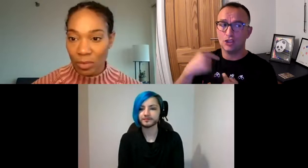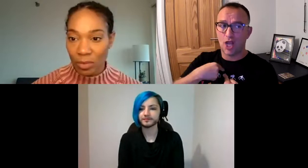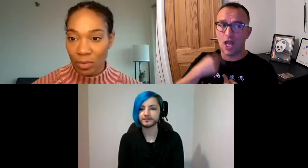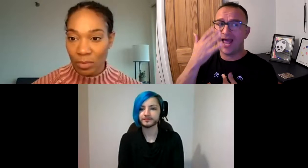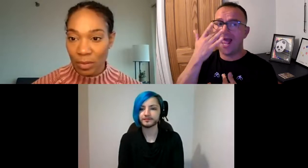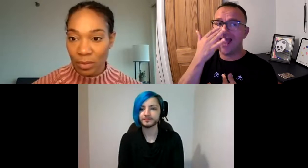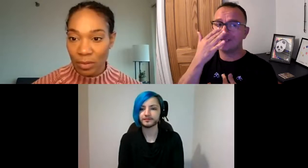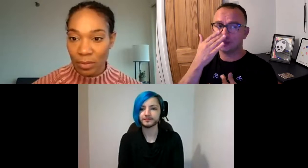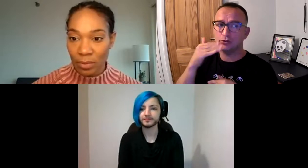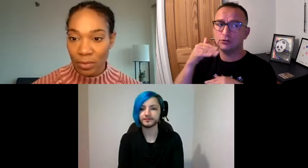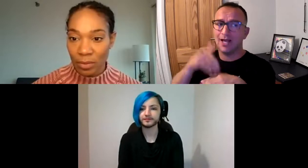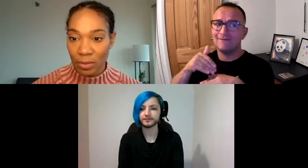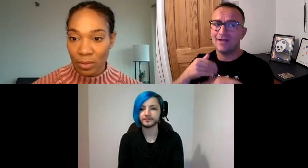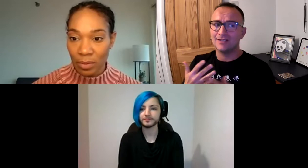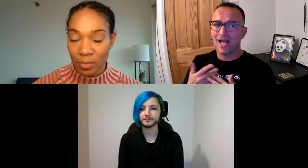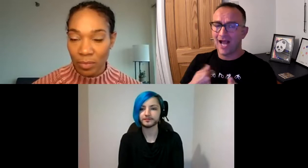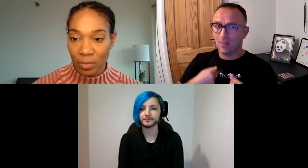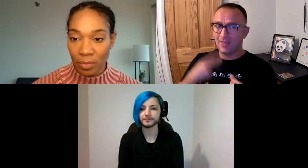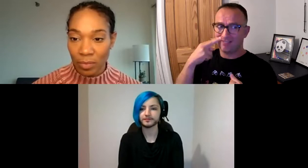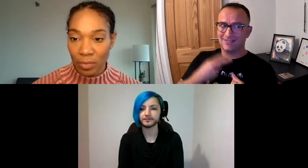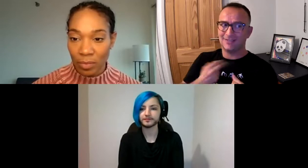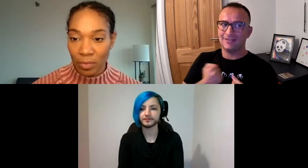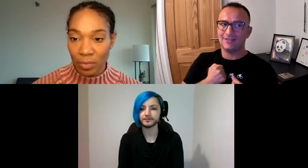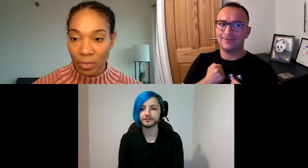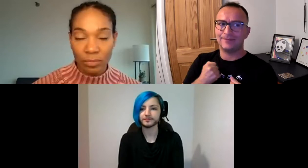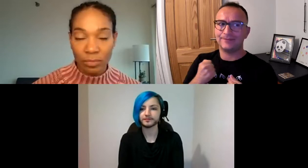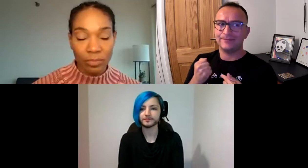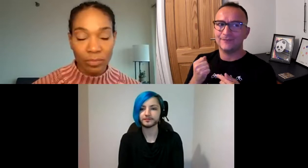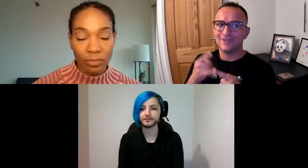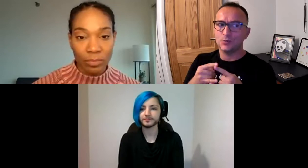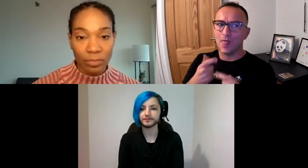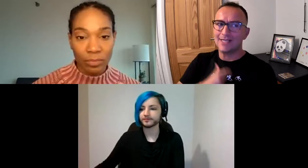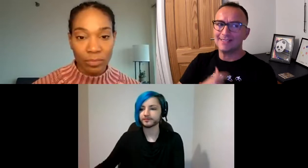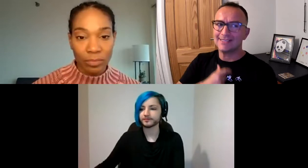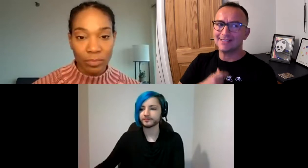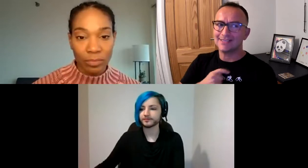and the kind of language they use. That was asked in the chat.